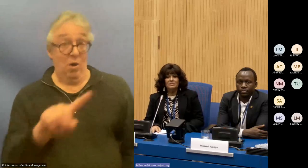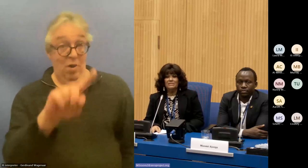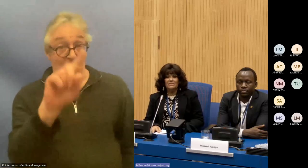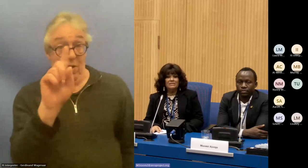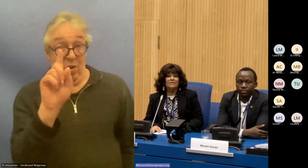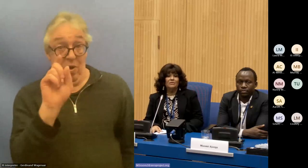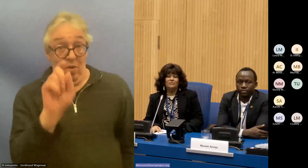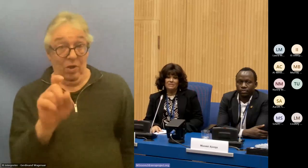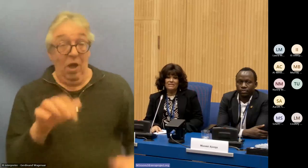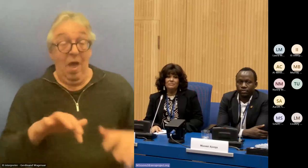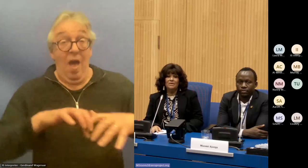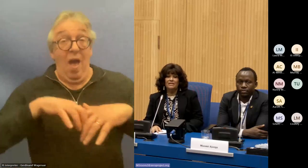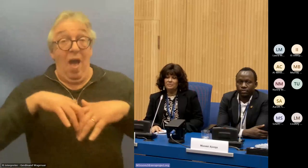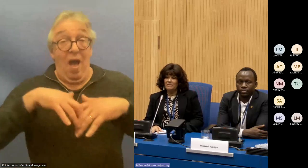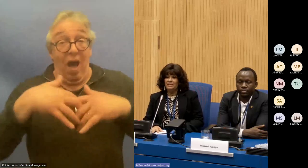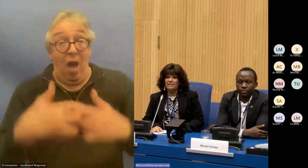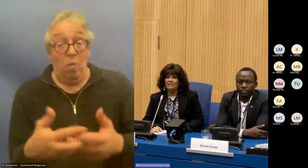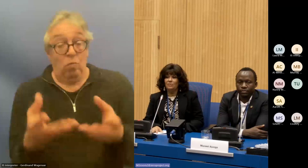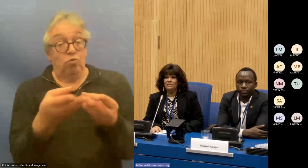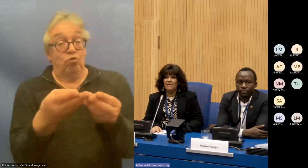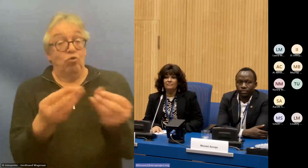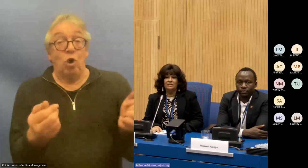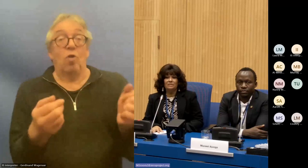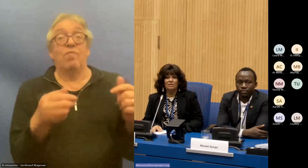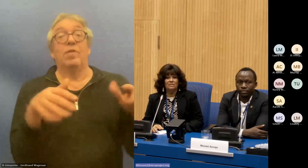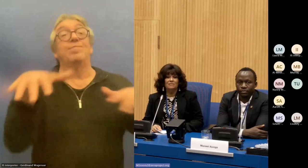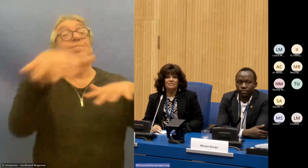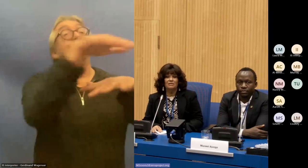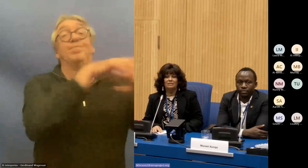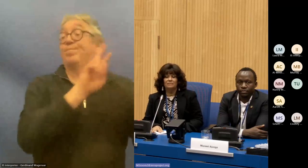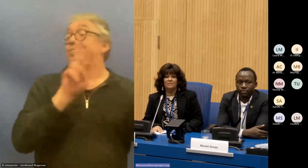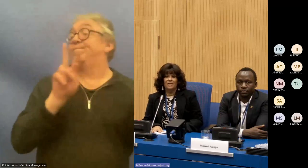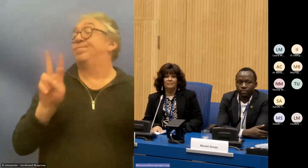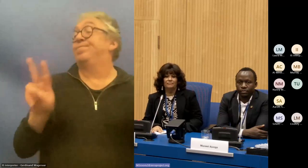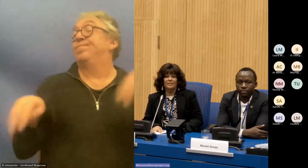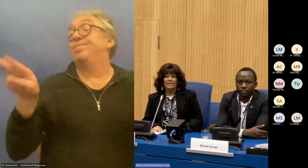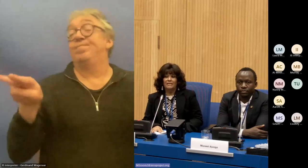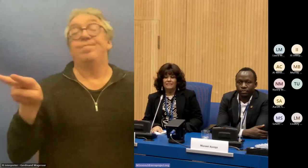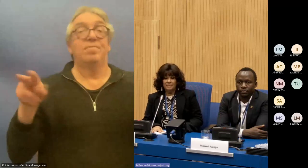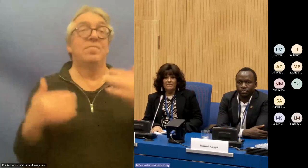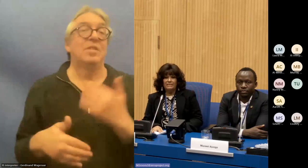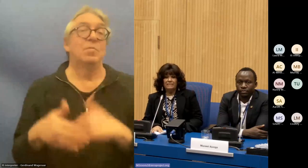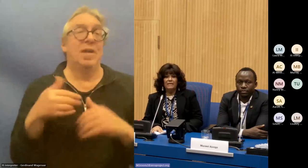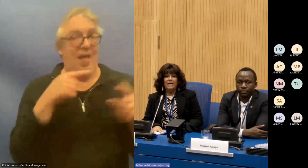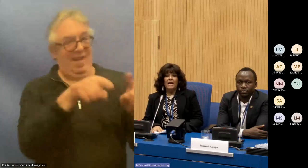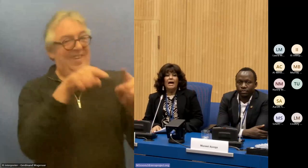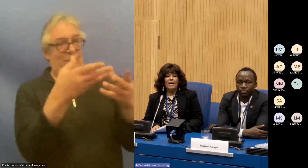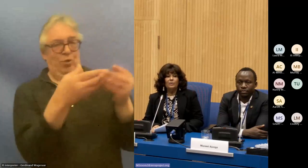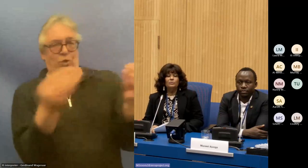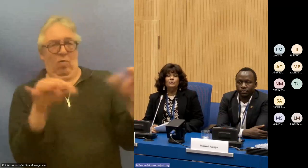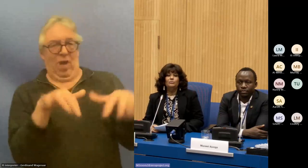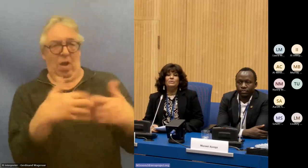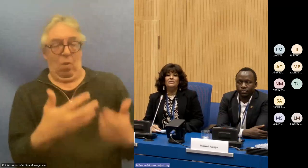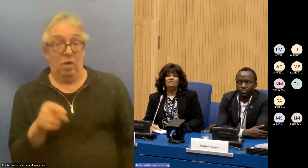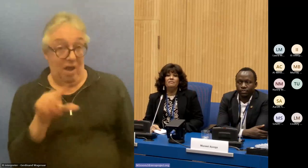because there is a lot of stigma on the African continent around disability. How do you give